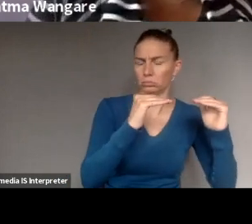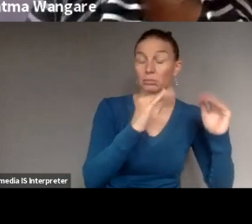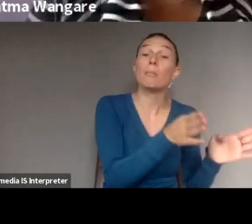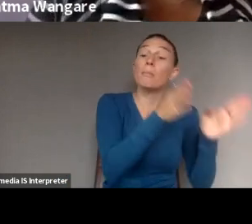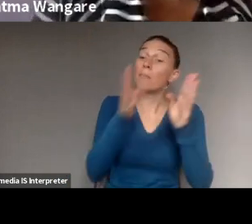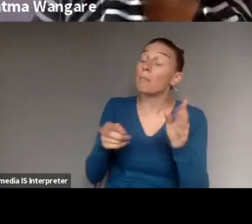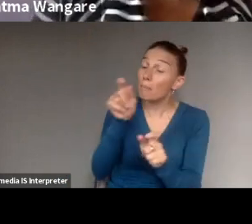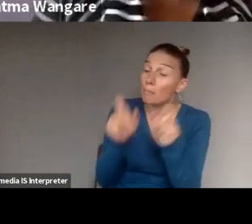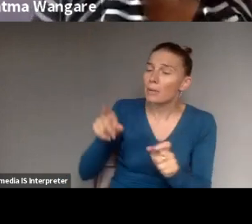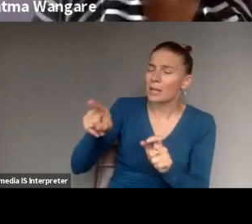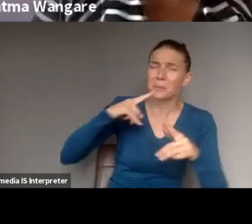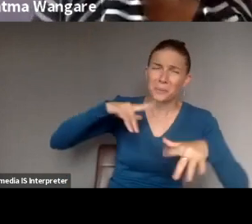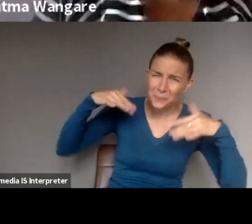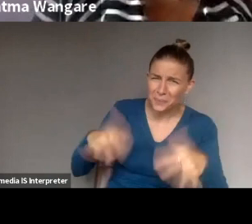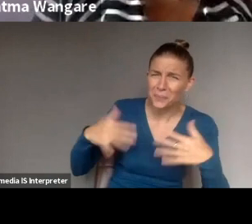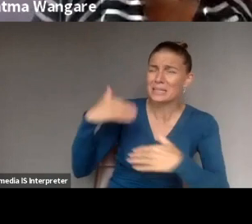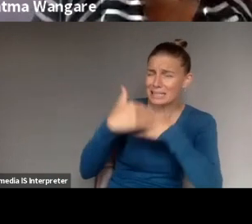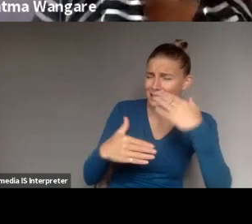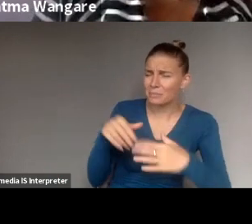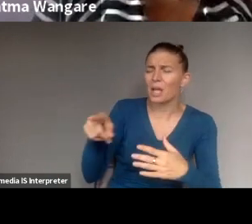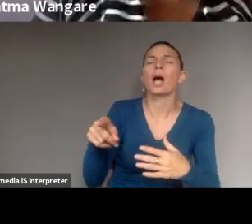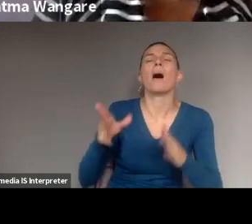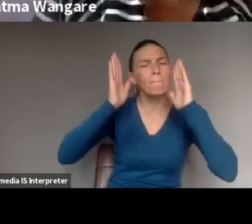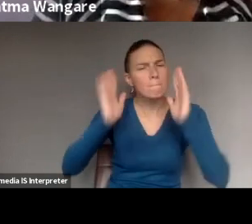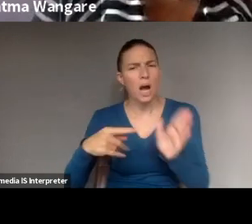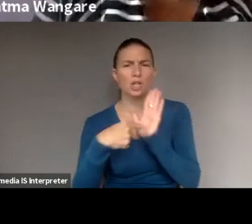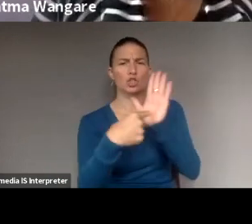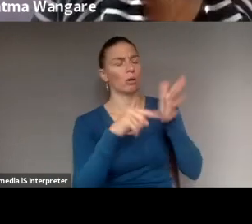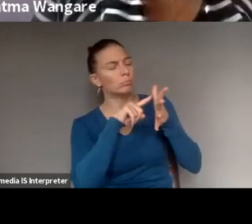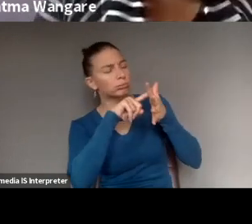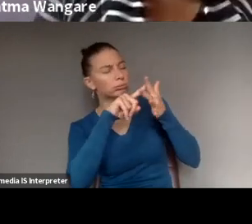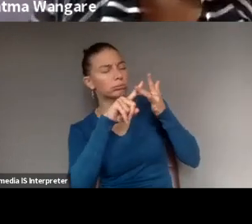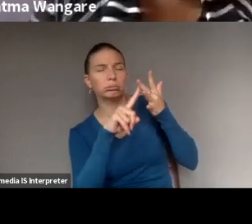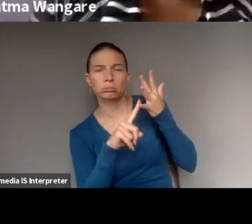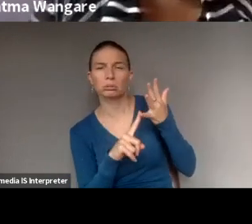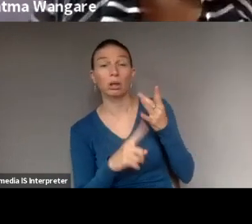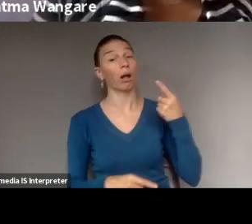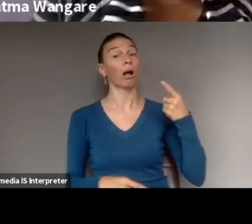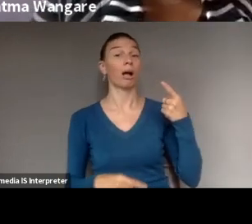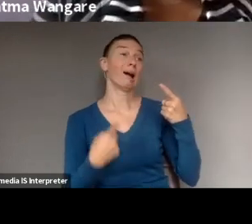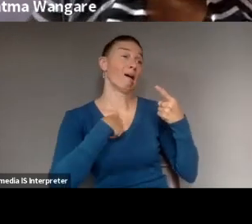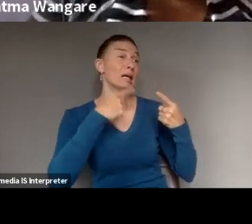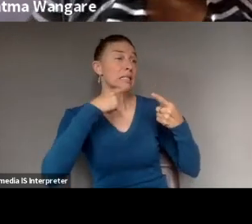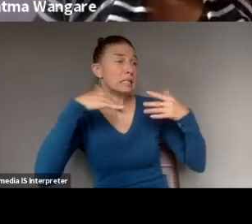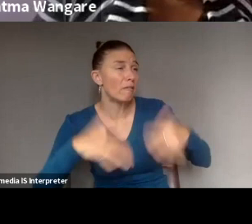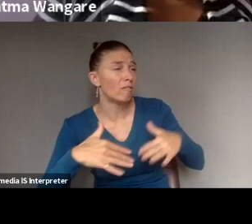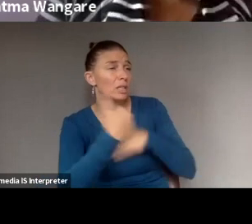there is more eligibility criteria when one has to benefit from a social protection programme.